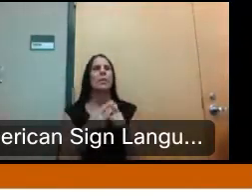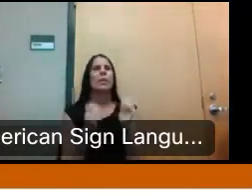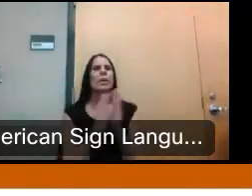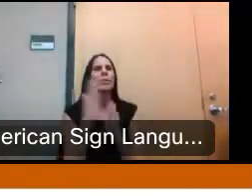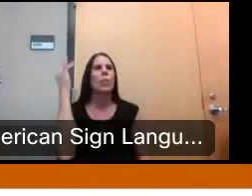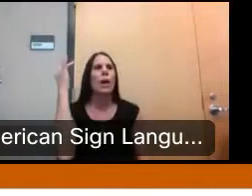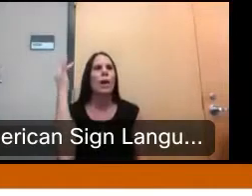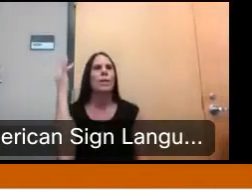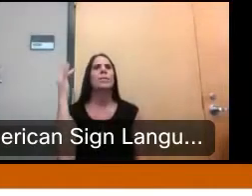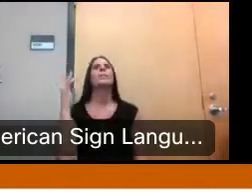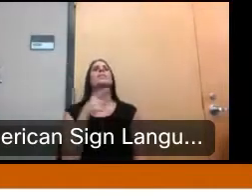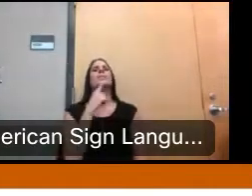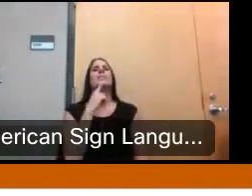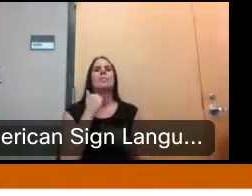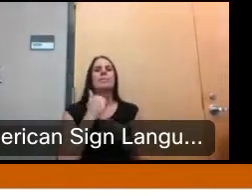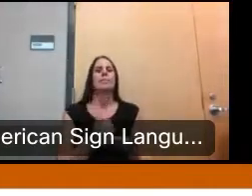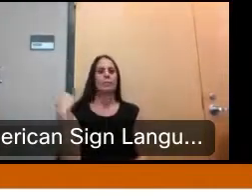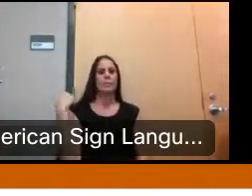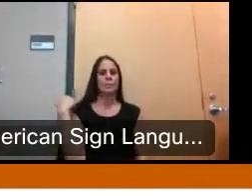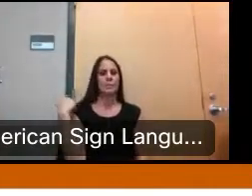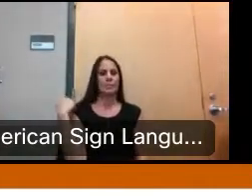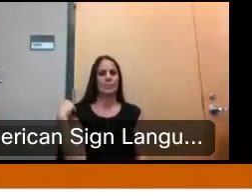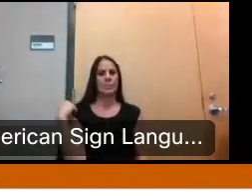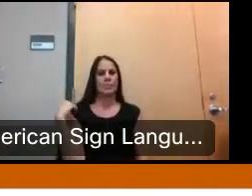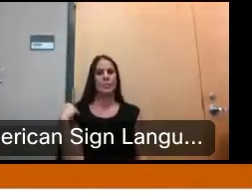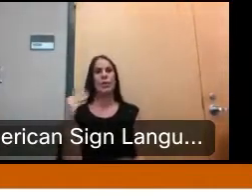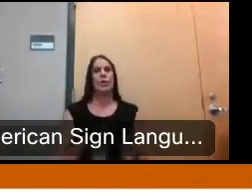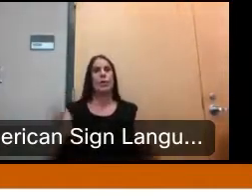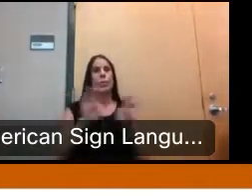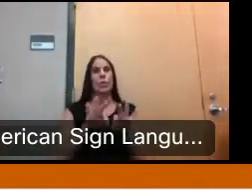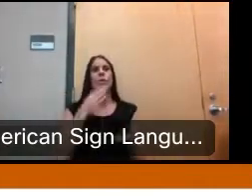helps remind us of the importance of proper nutrition during pregnancy.